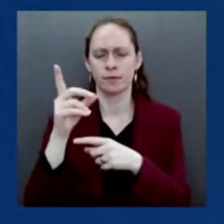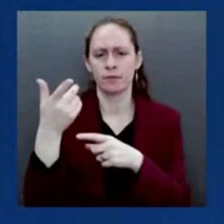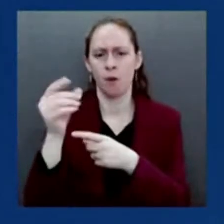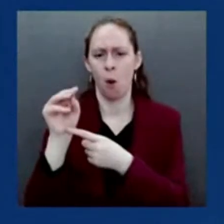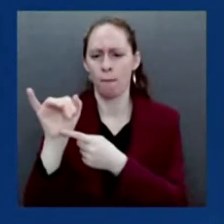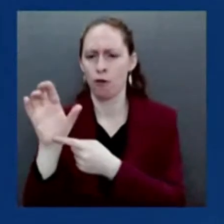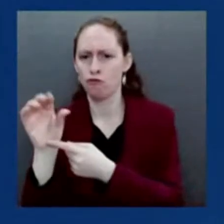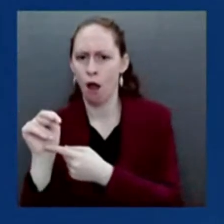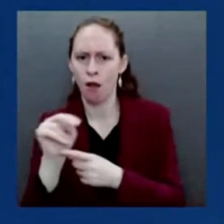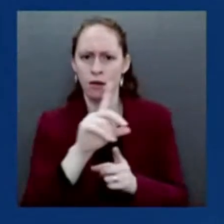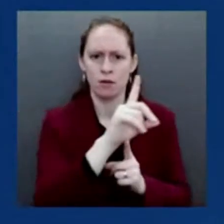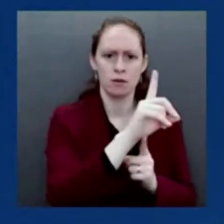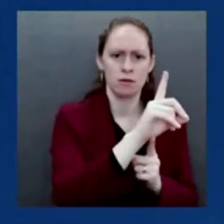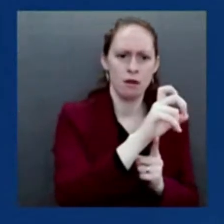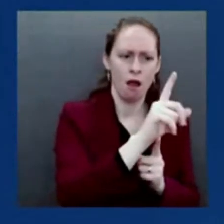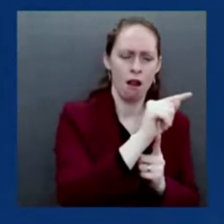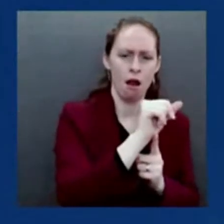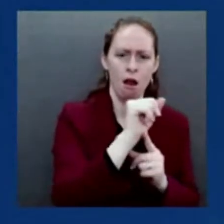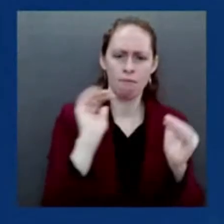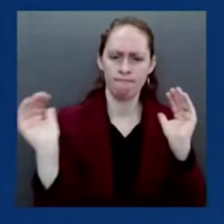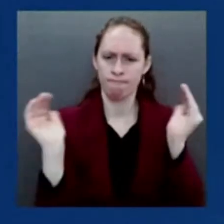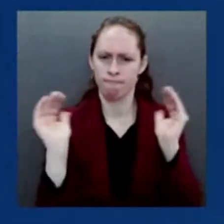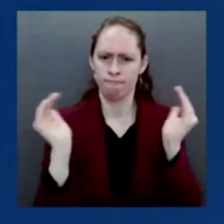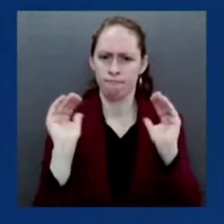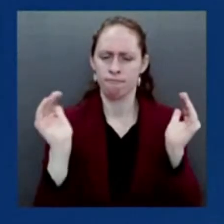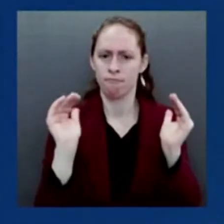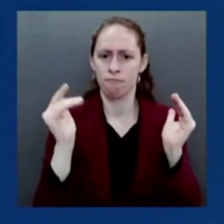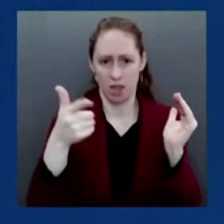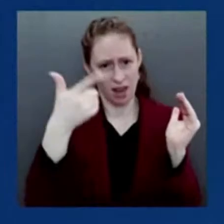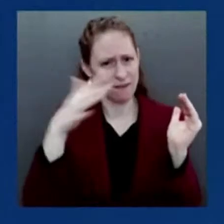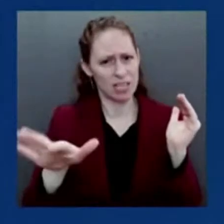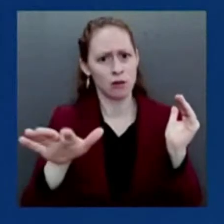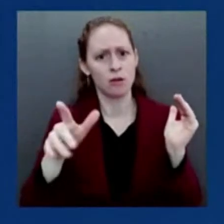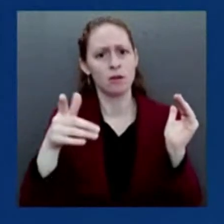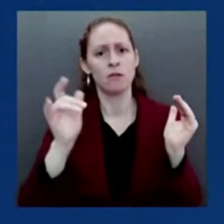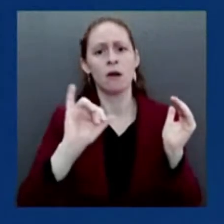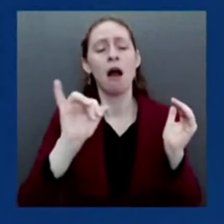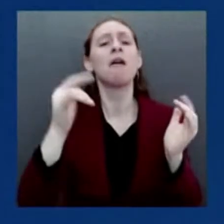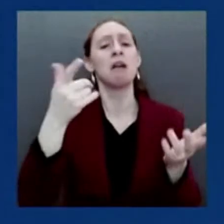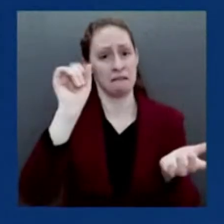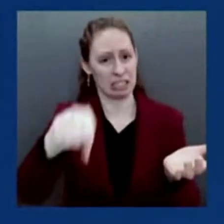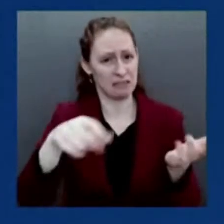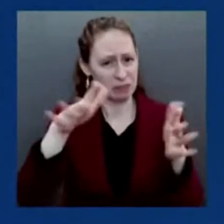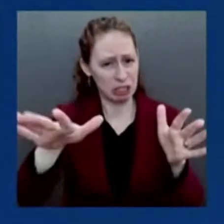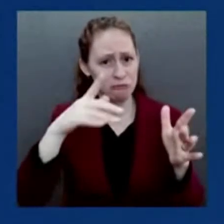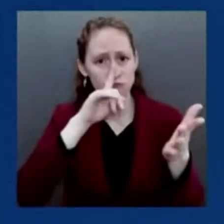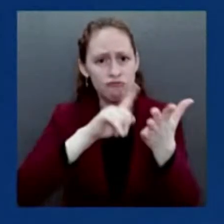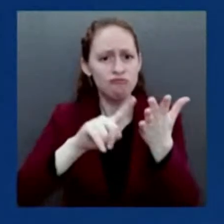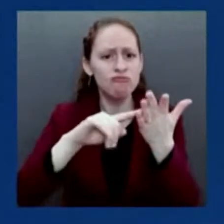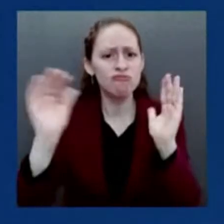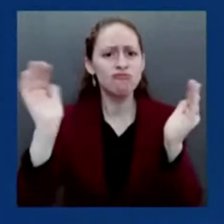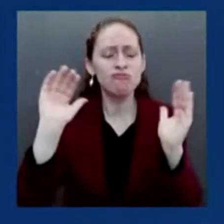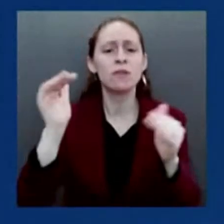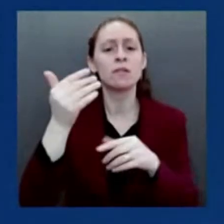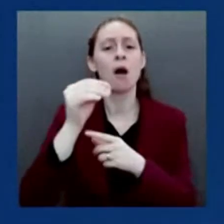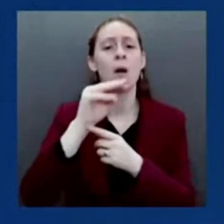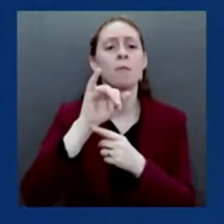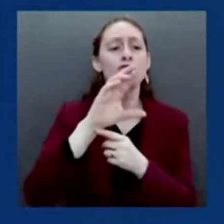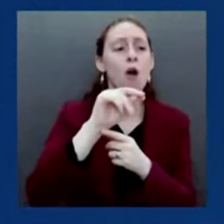TO OTHER SEASONAL ILLNESSES THE